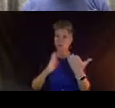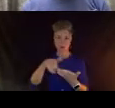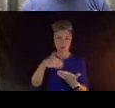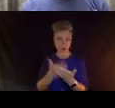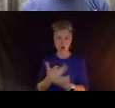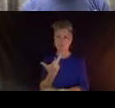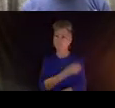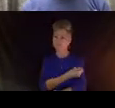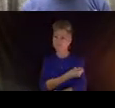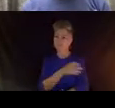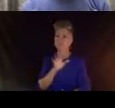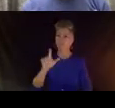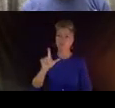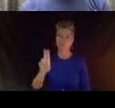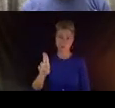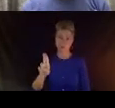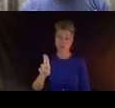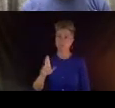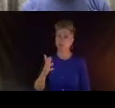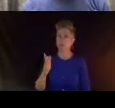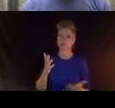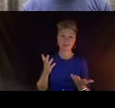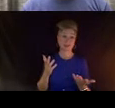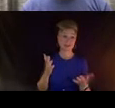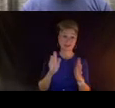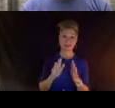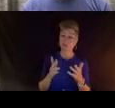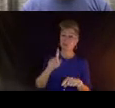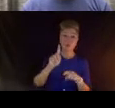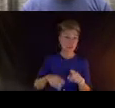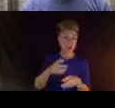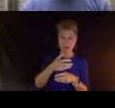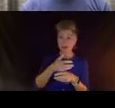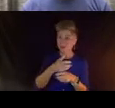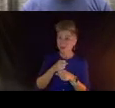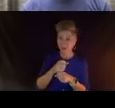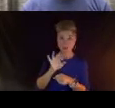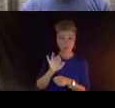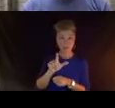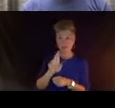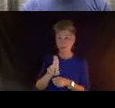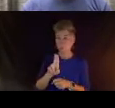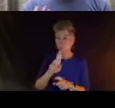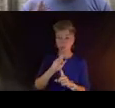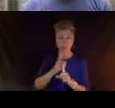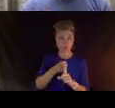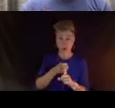It's important to say that you cannot get the flu from the vaccination, it is a dead virus there. You can certainly have an immune response